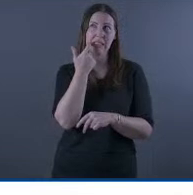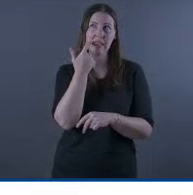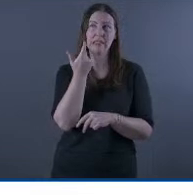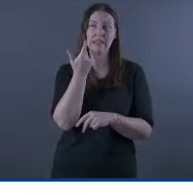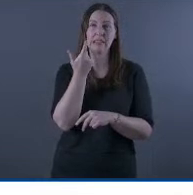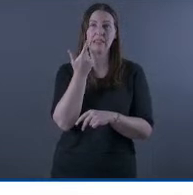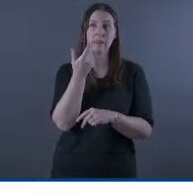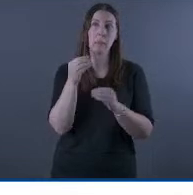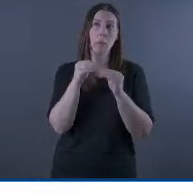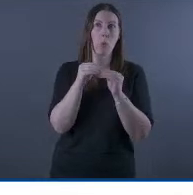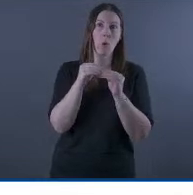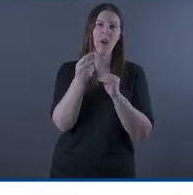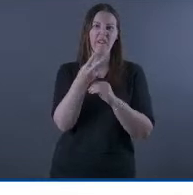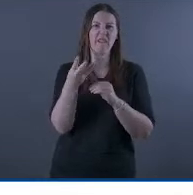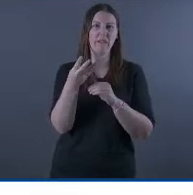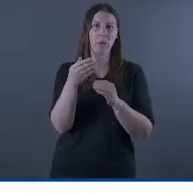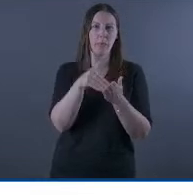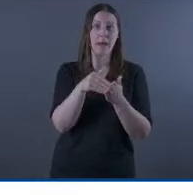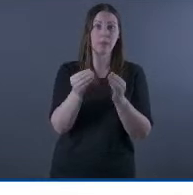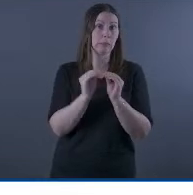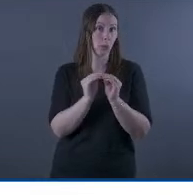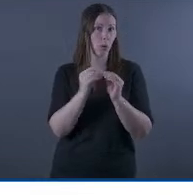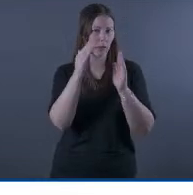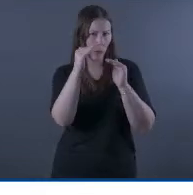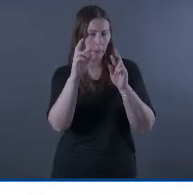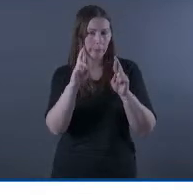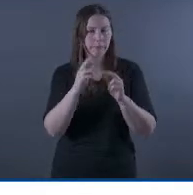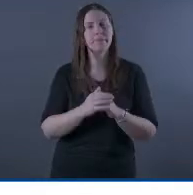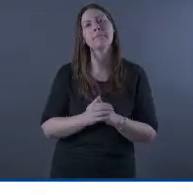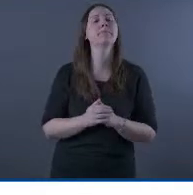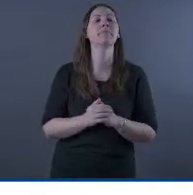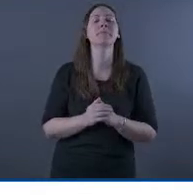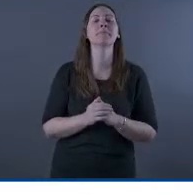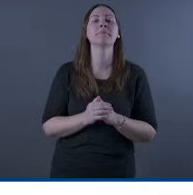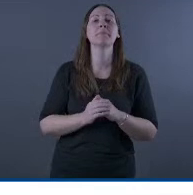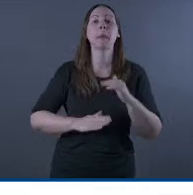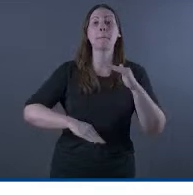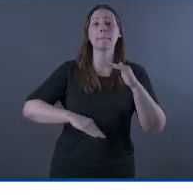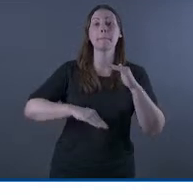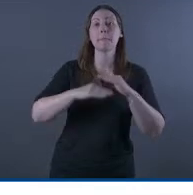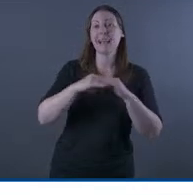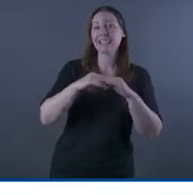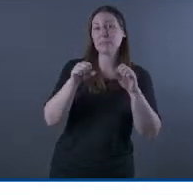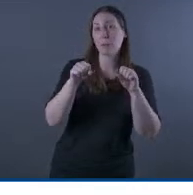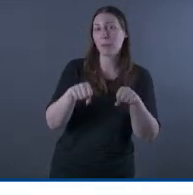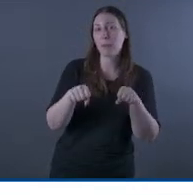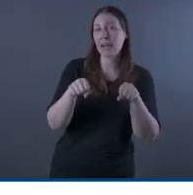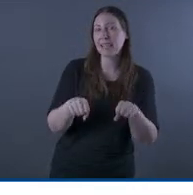after the last two days, I'm hoping. Our maximum capacity, we're shooting for about a thousand.